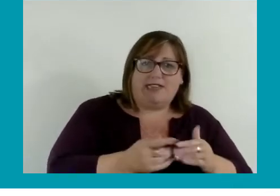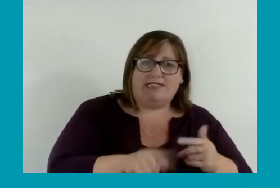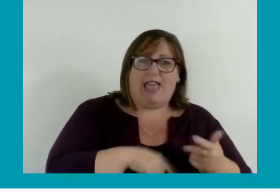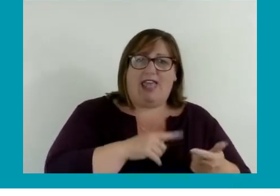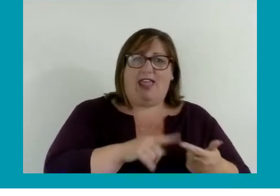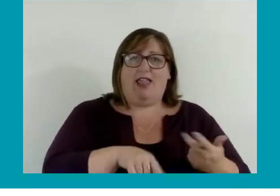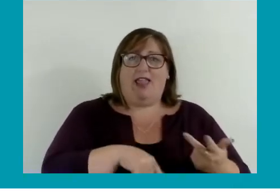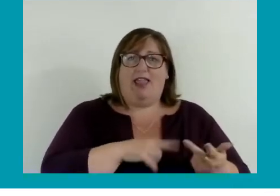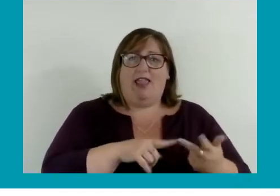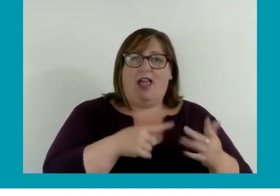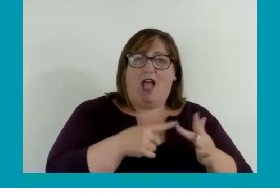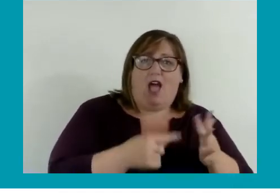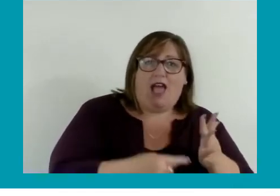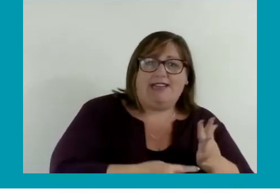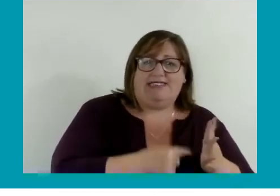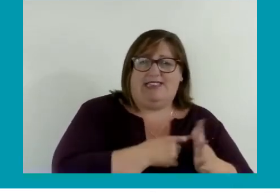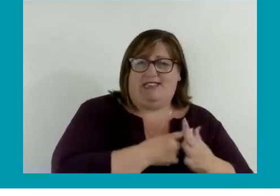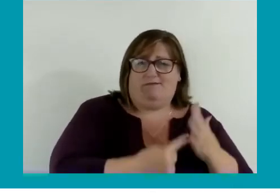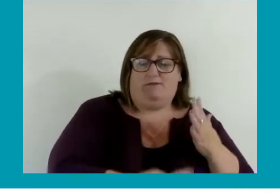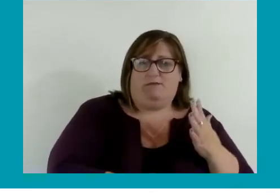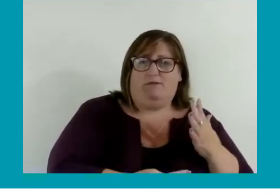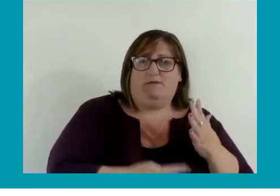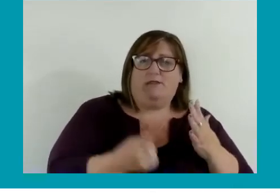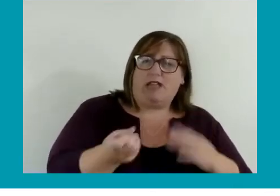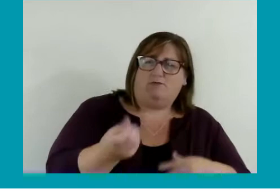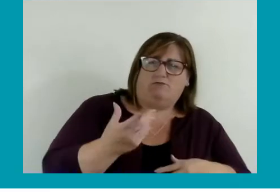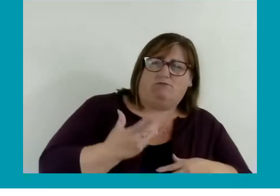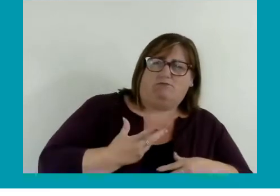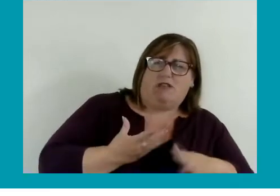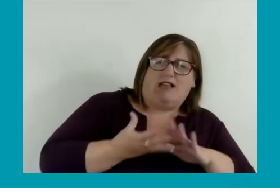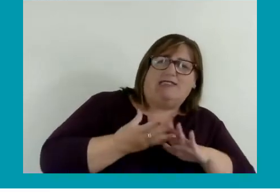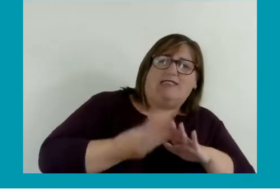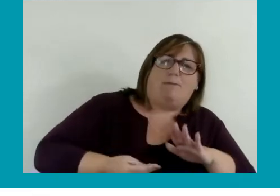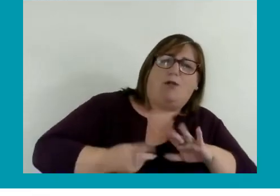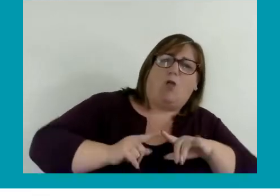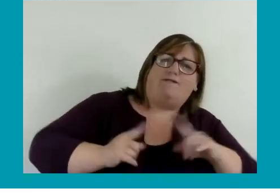but can you give us an example of the other sorts of roles that we might not expect to see there